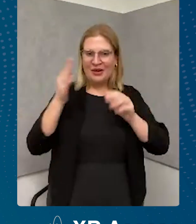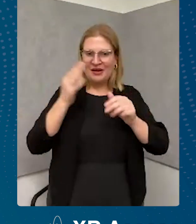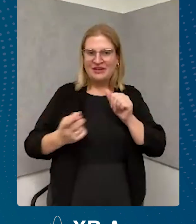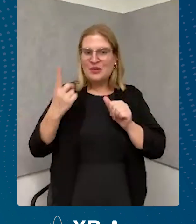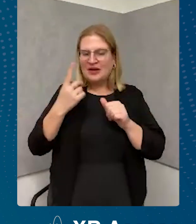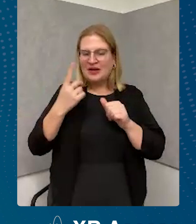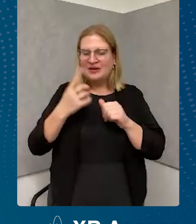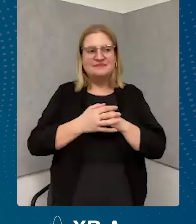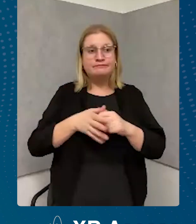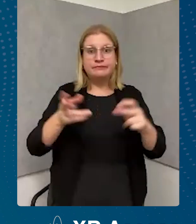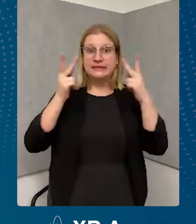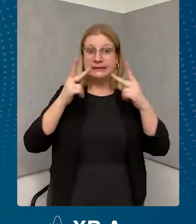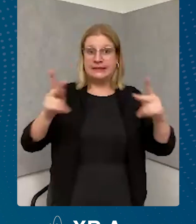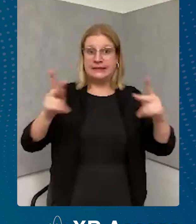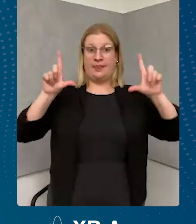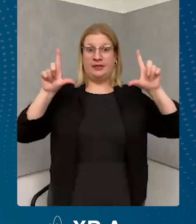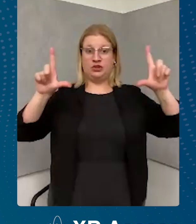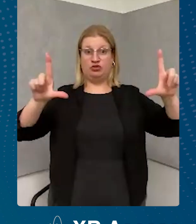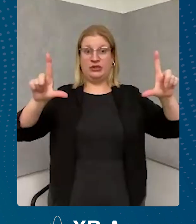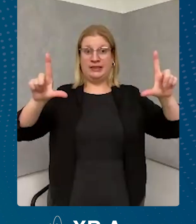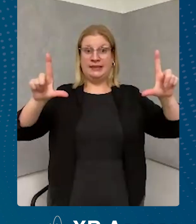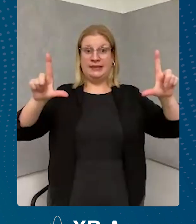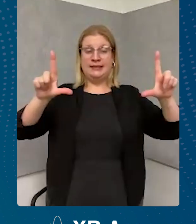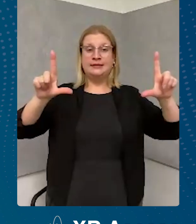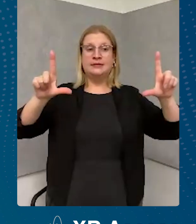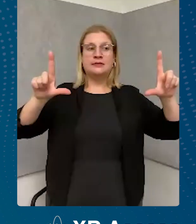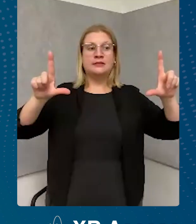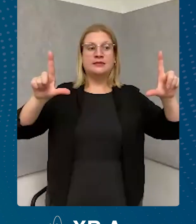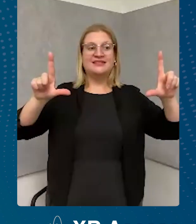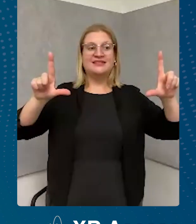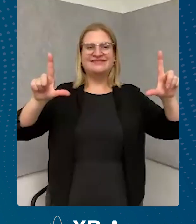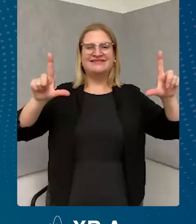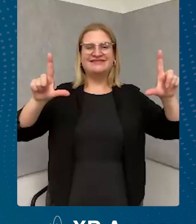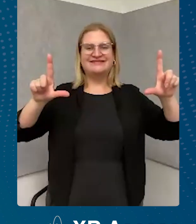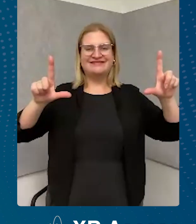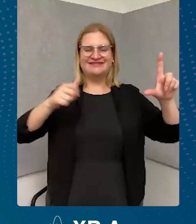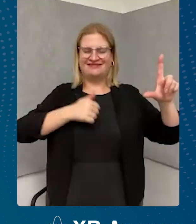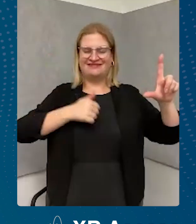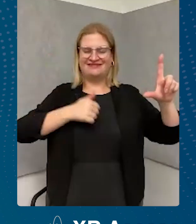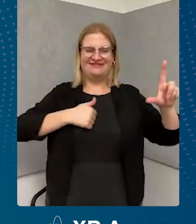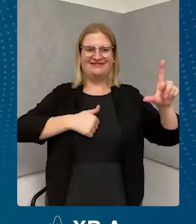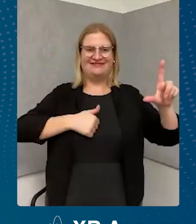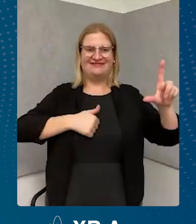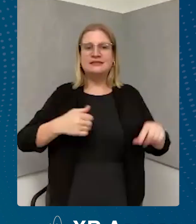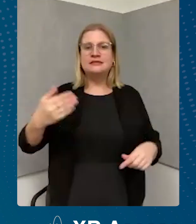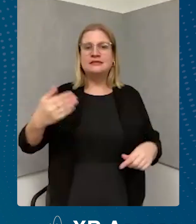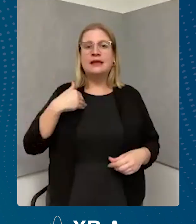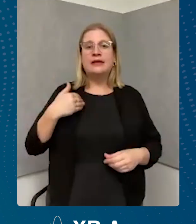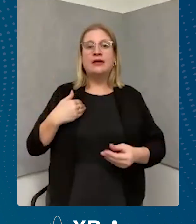As you can see on the screen, there are four sub-menus.